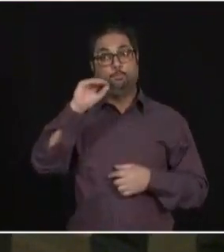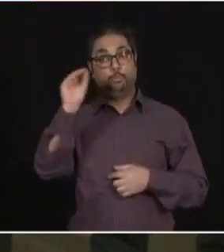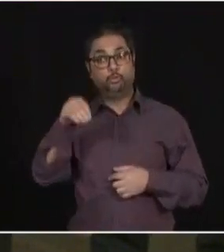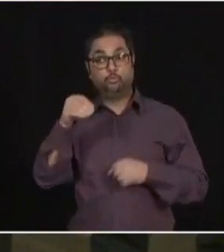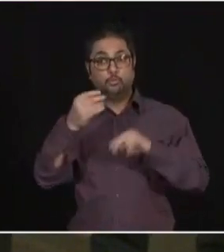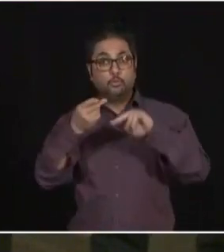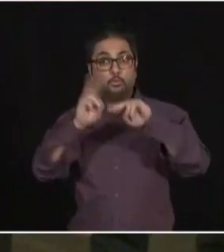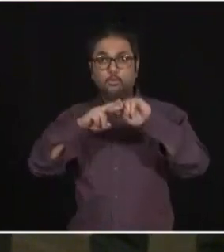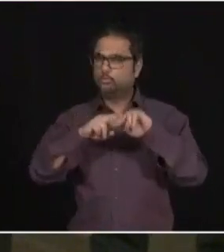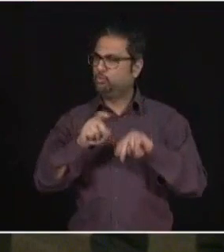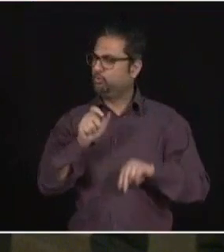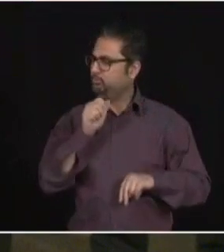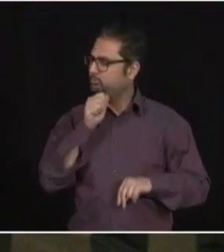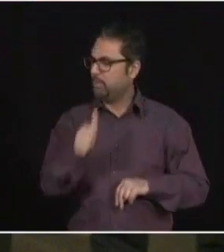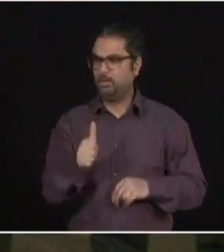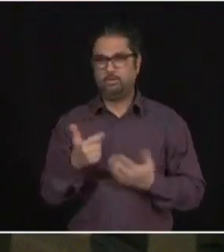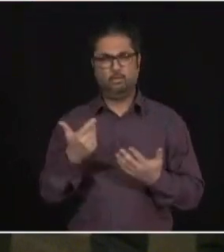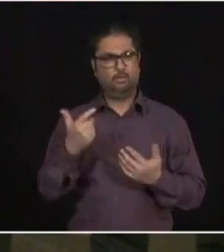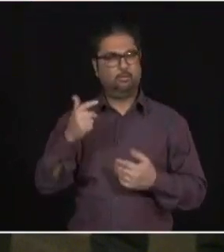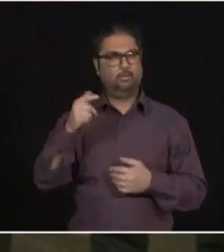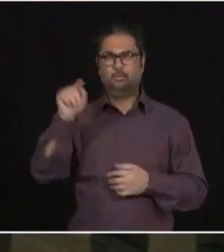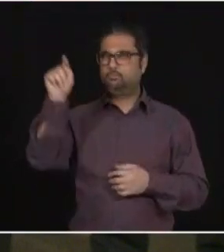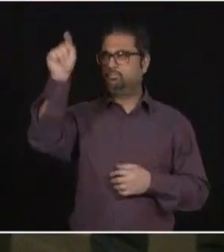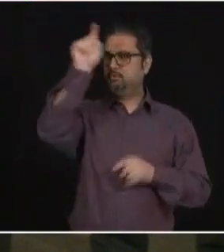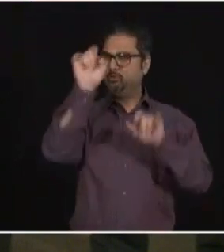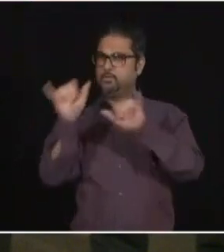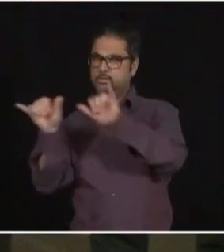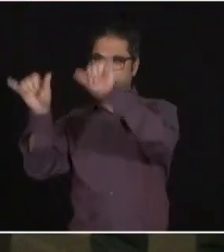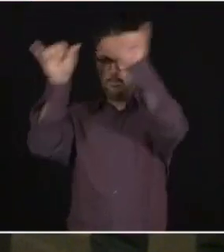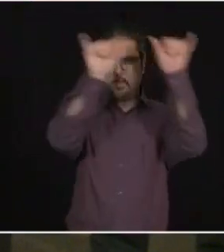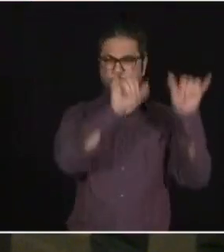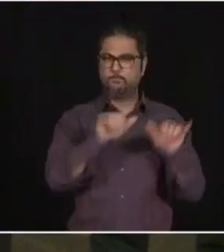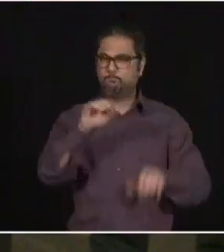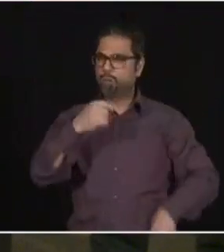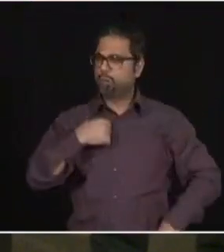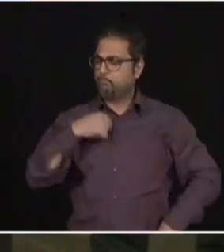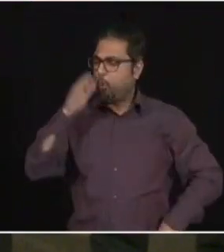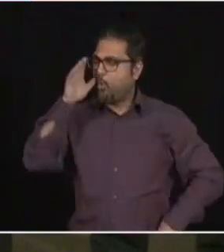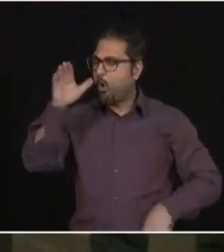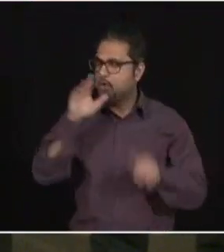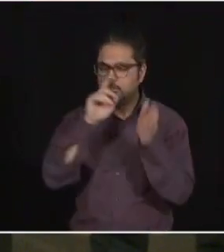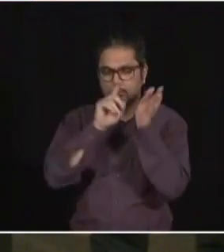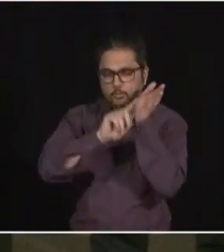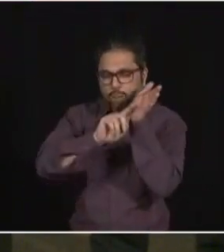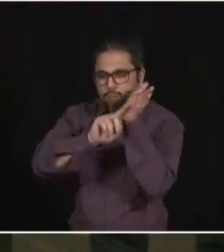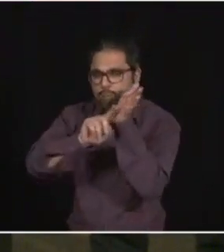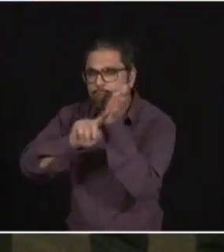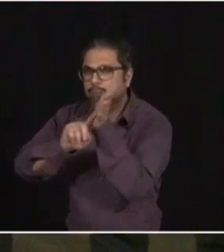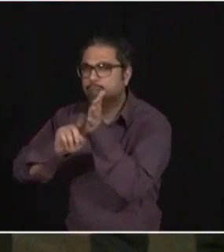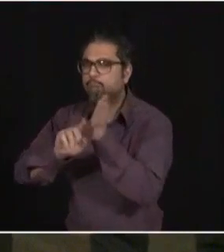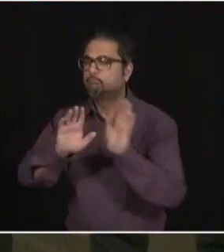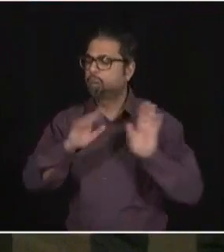Kenora and other regions. We'll get down to the bottom of this, I promise you. We're already all over this.